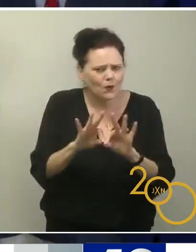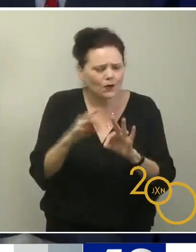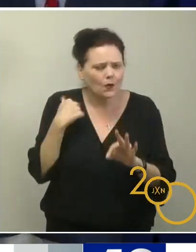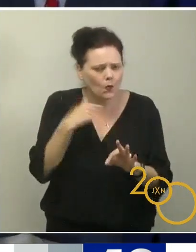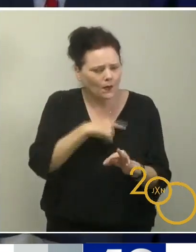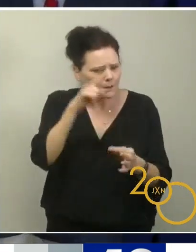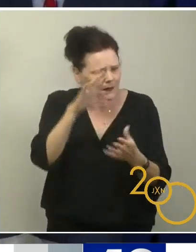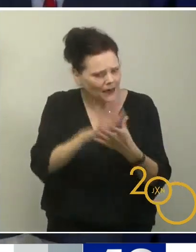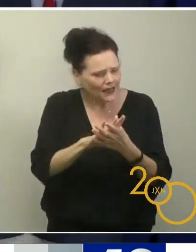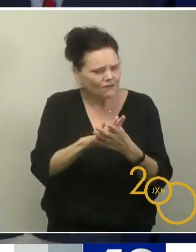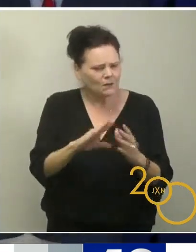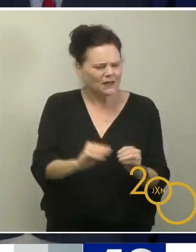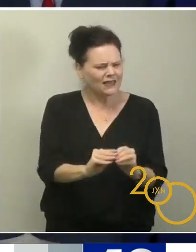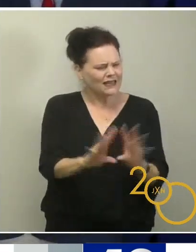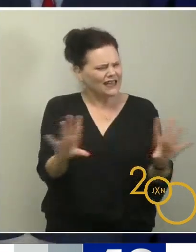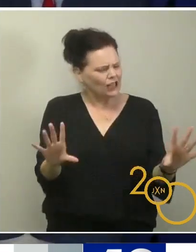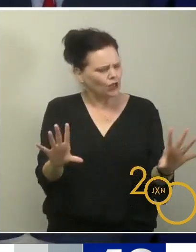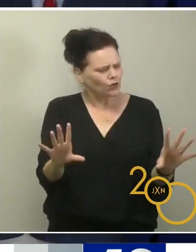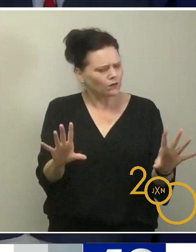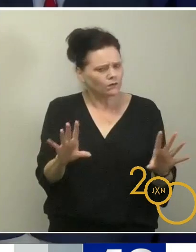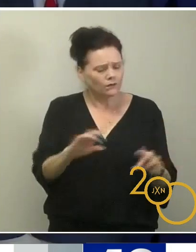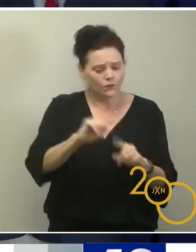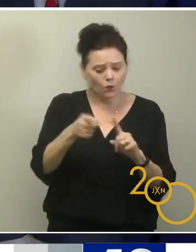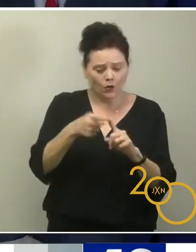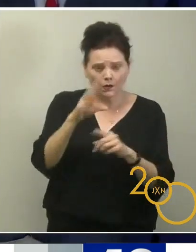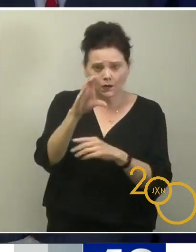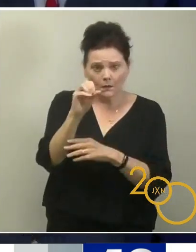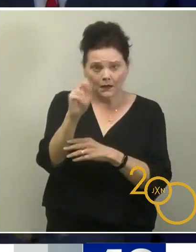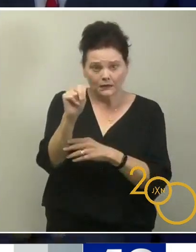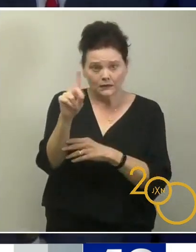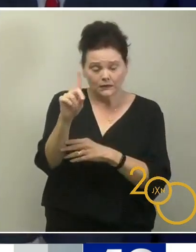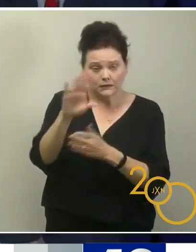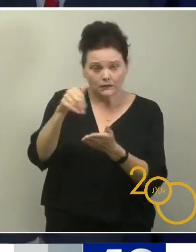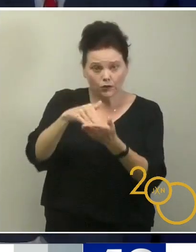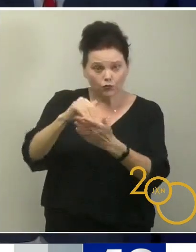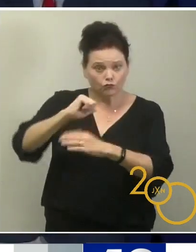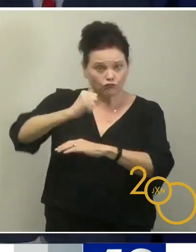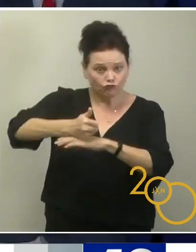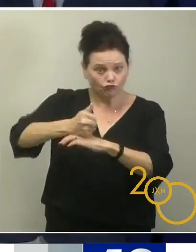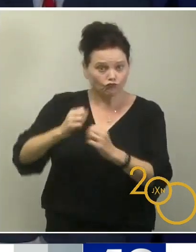POSSIBLE. GETTING POUNDS CURTIS BACK ONLINE IS EXTREMELY IMPORTANT.